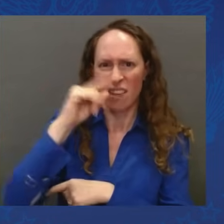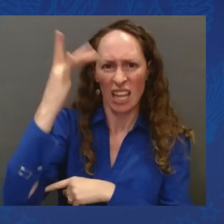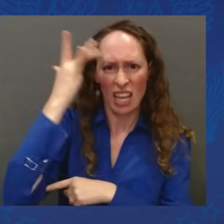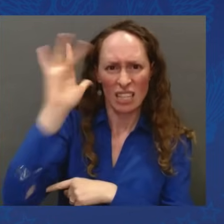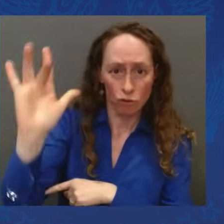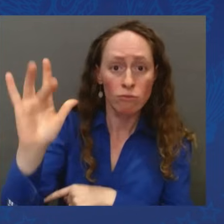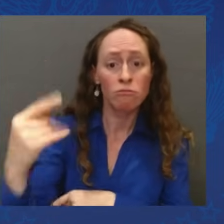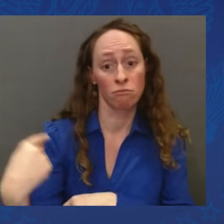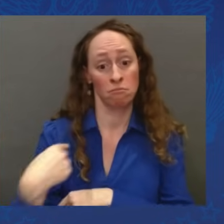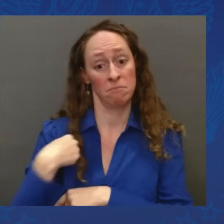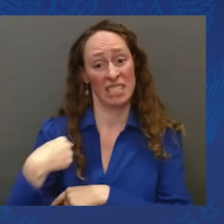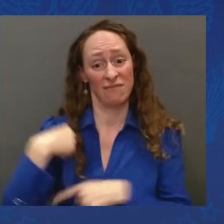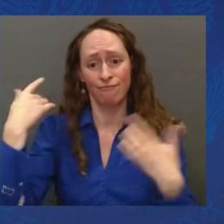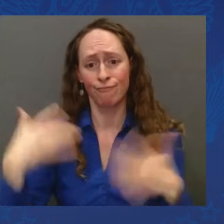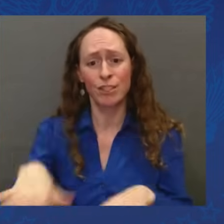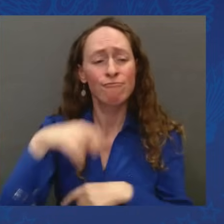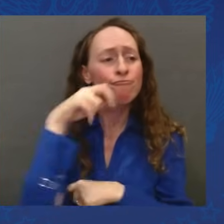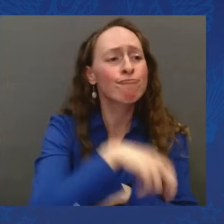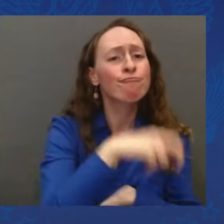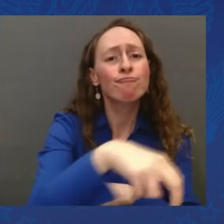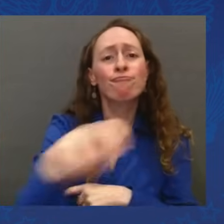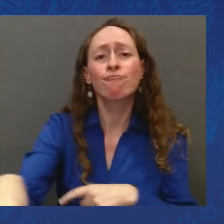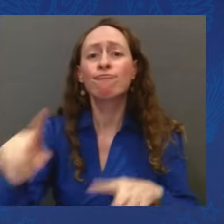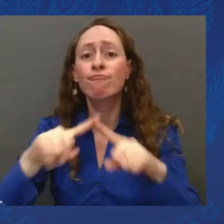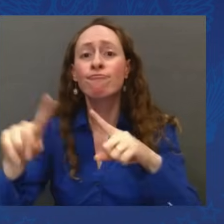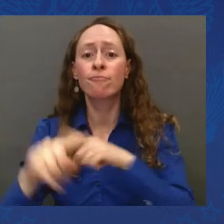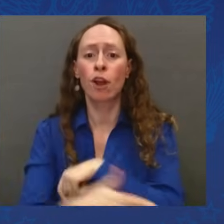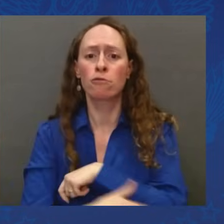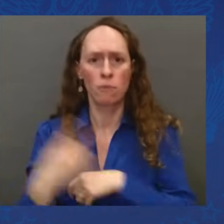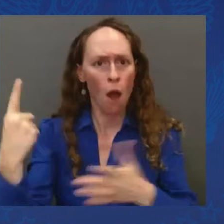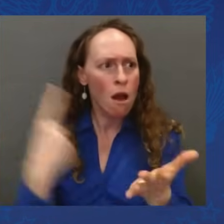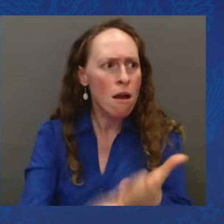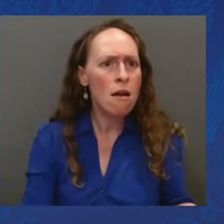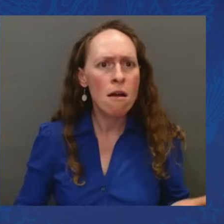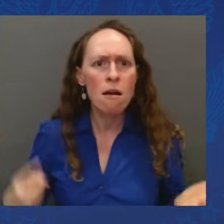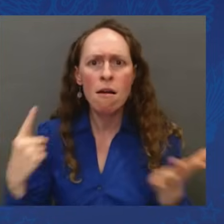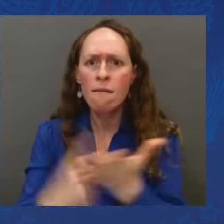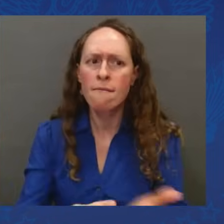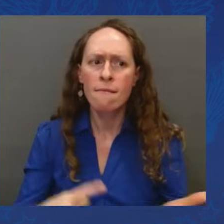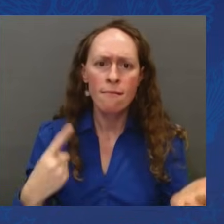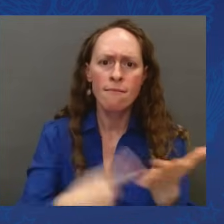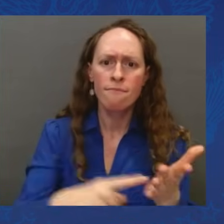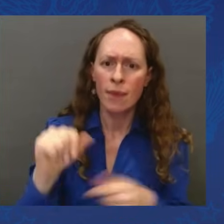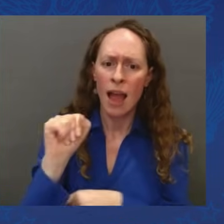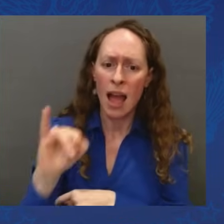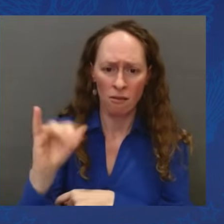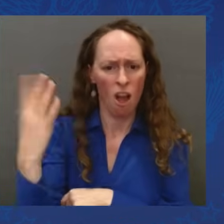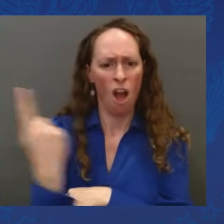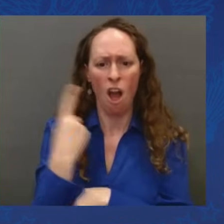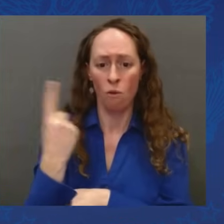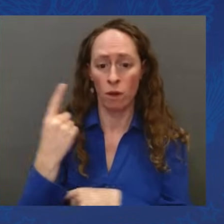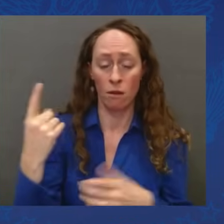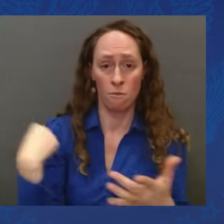These are tangible steps in the right direction to determine what's useful and what's not useful, what's dangerous and what's acceptable.